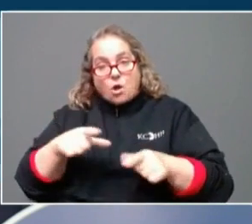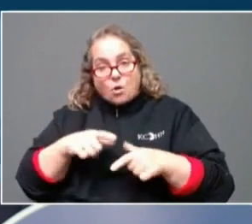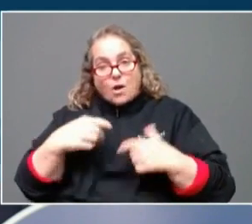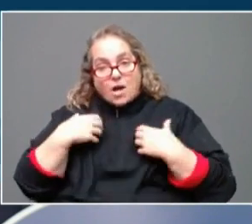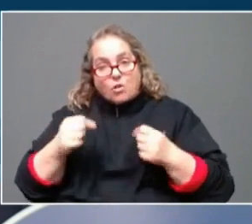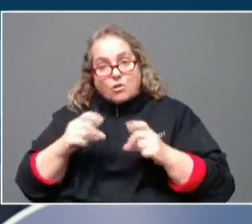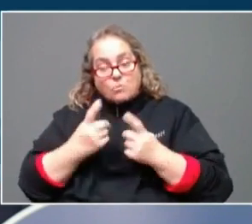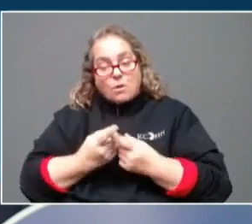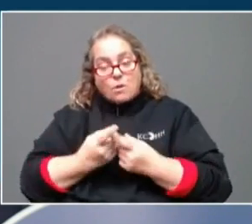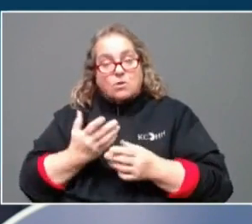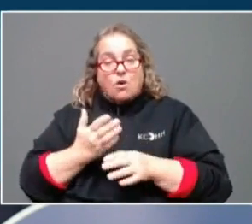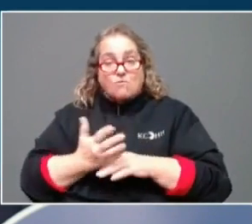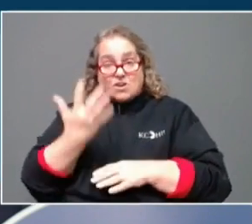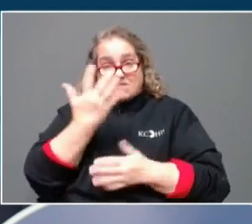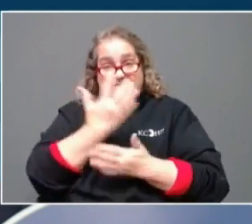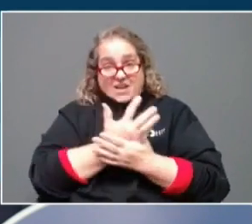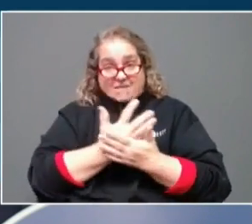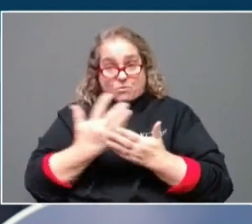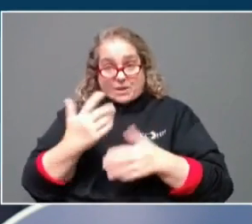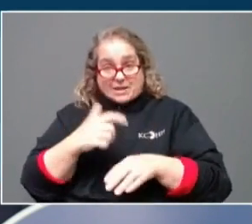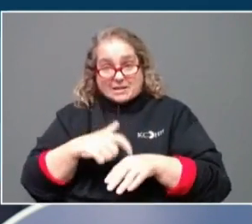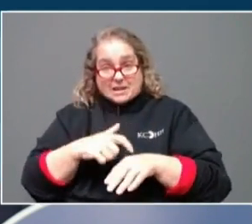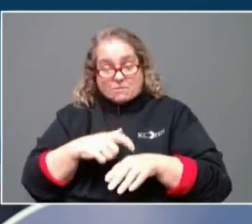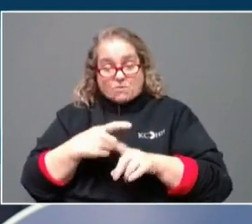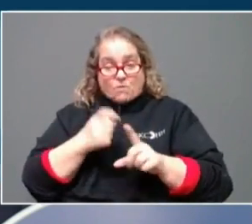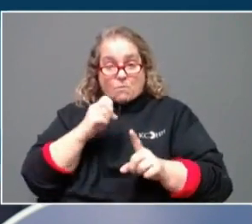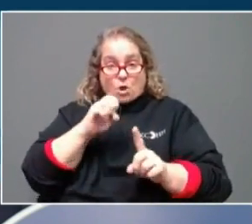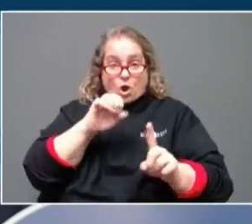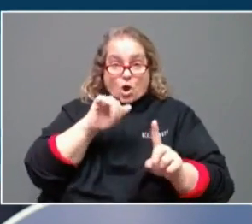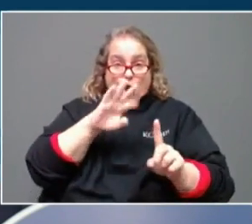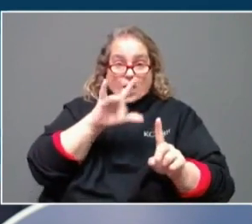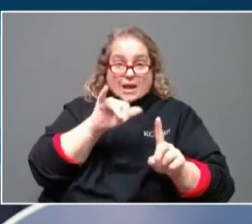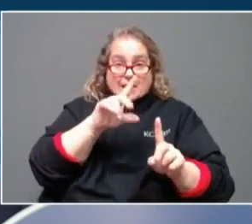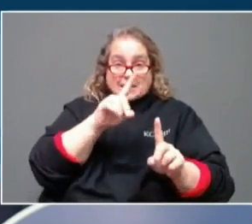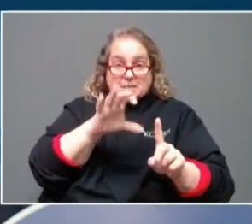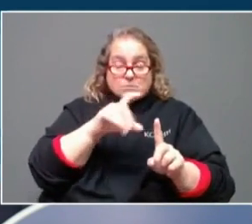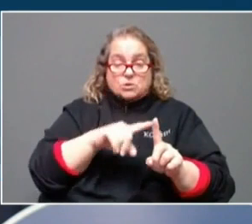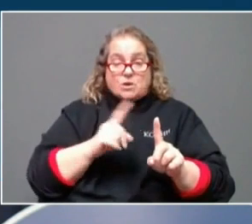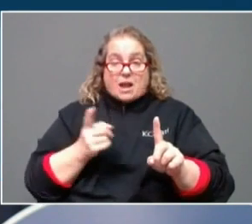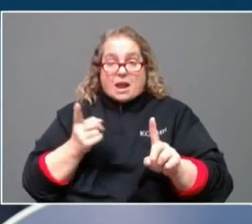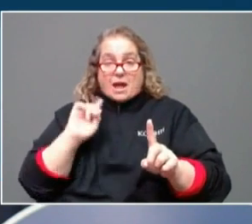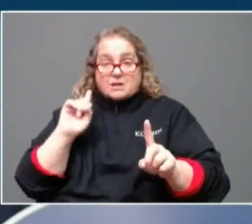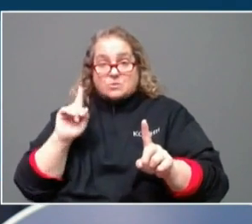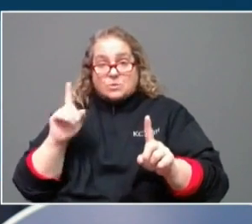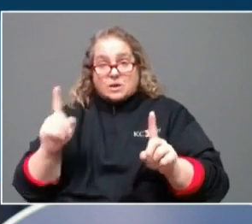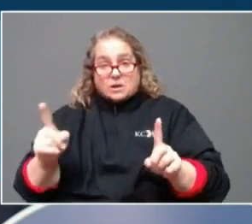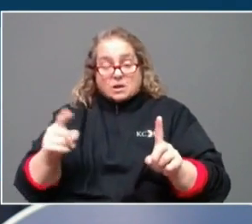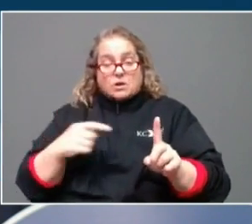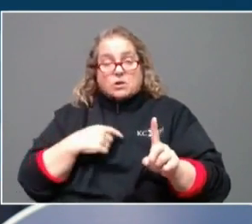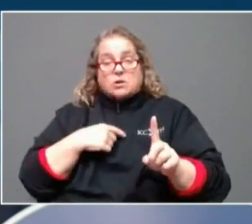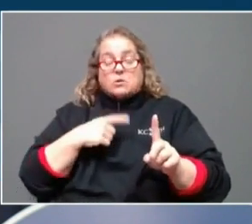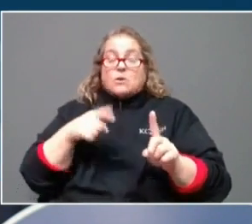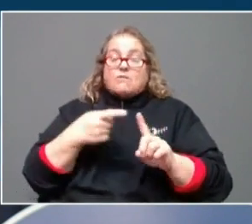week period from early december until last week We went from 101,000 or so.